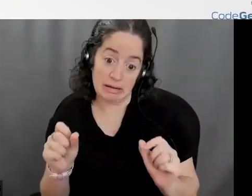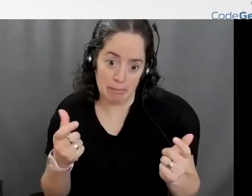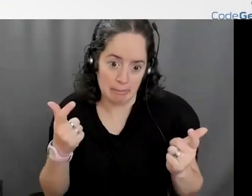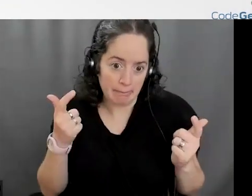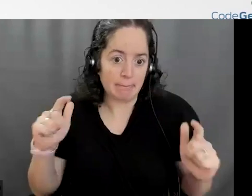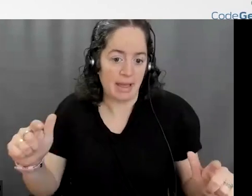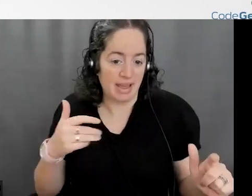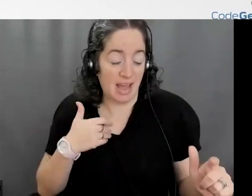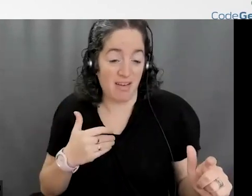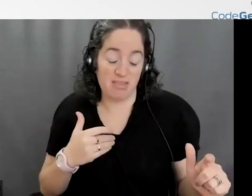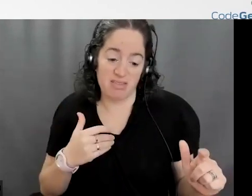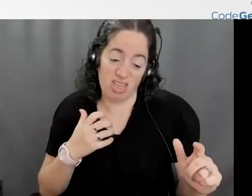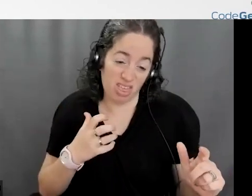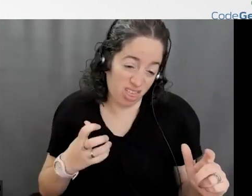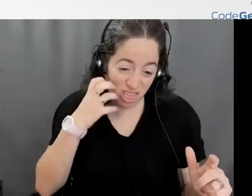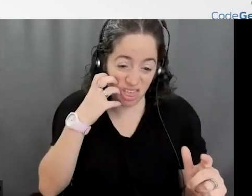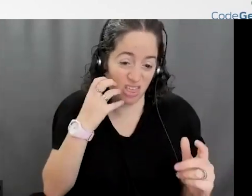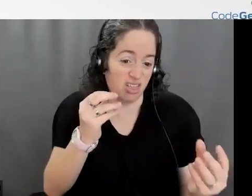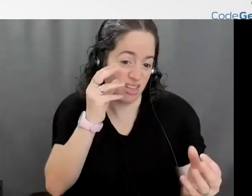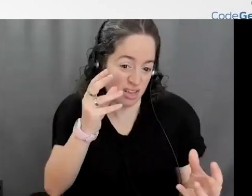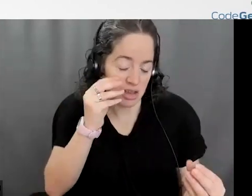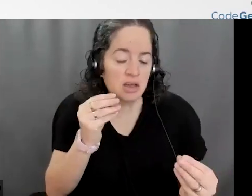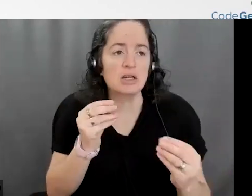we wanted to make them as usable as possible.